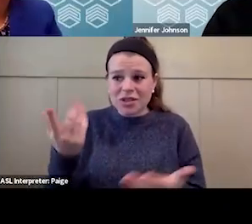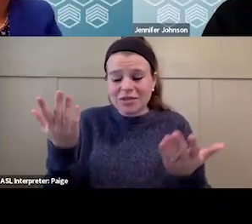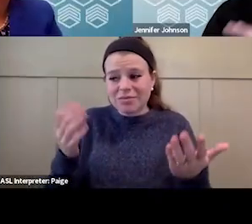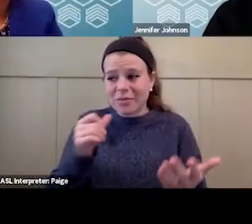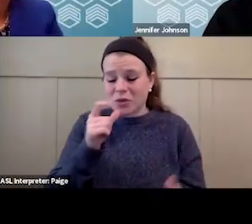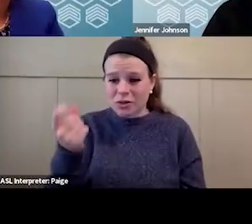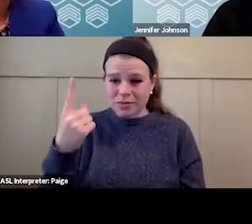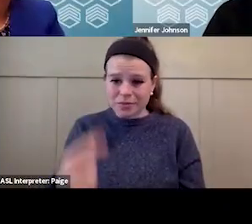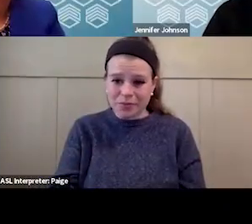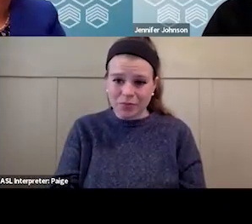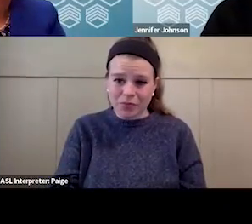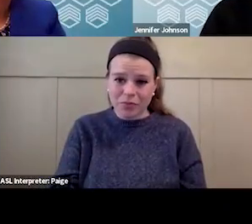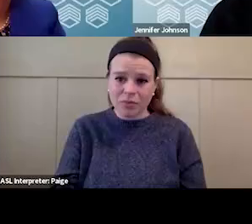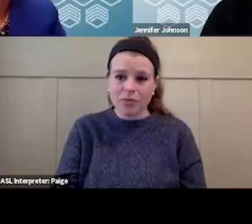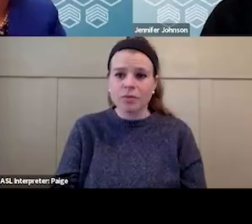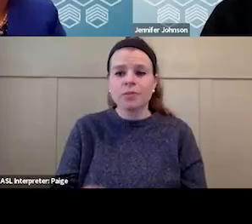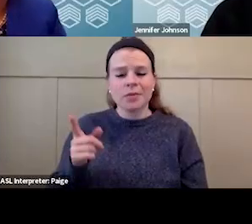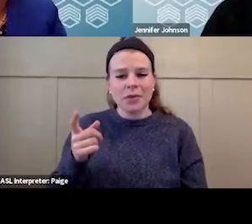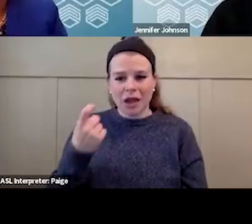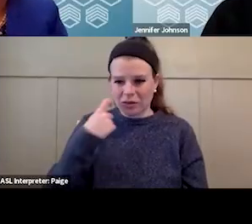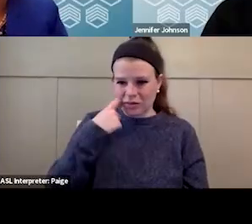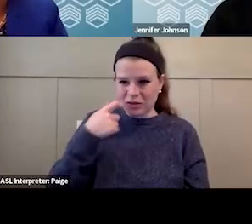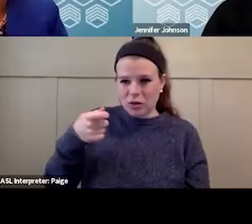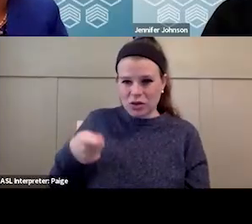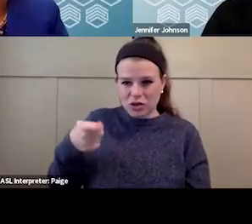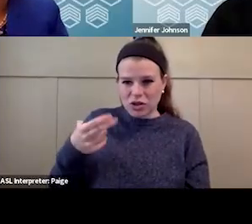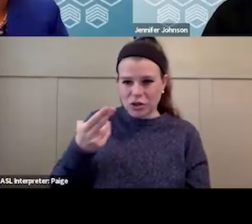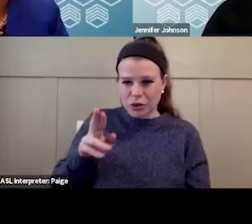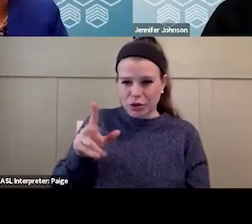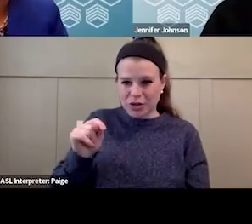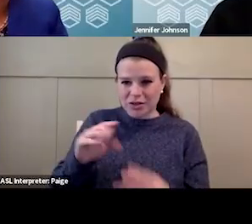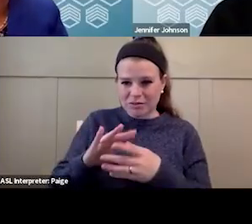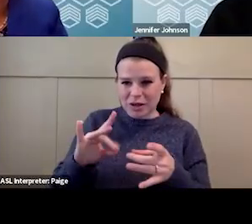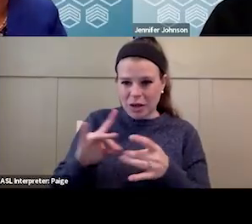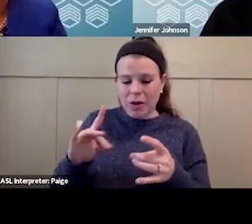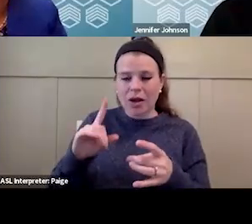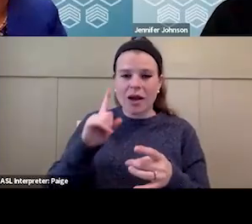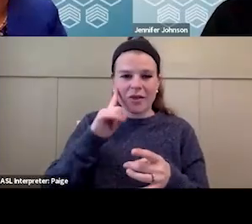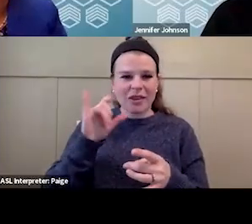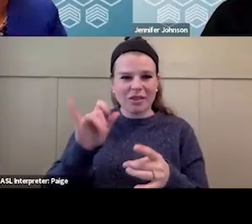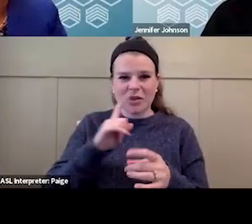And what the judge said, I think, is so important about trauma, we have